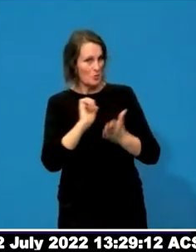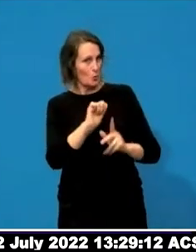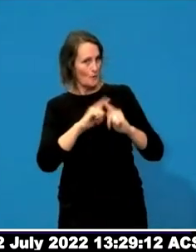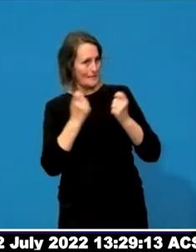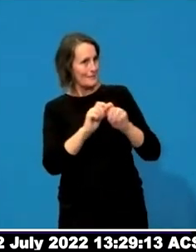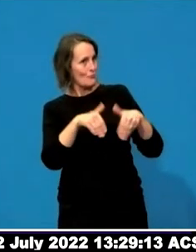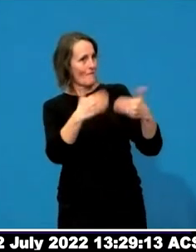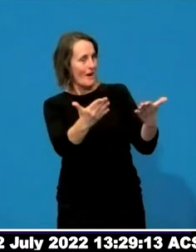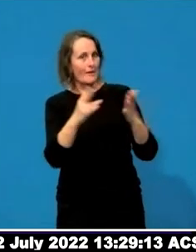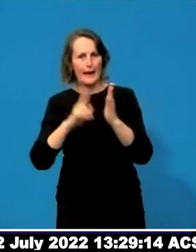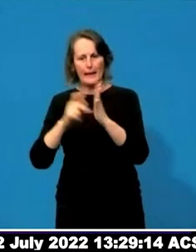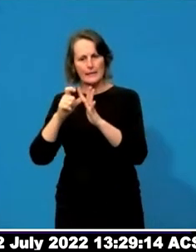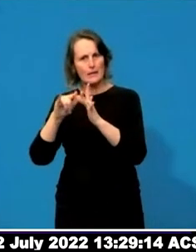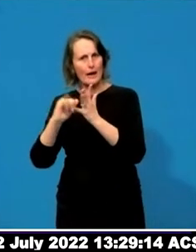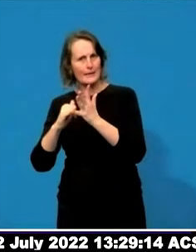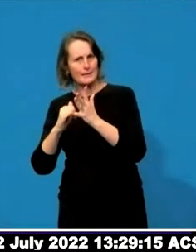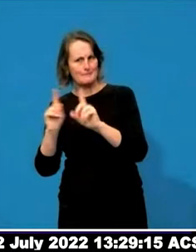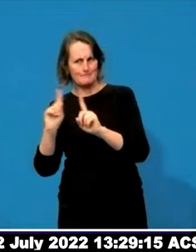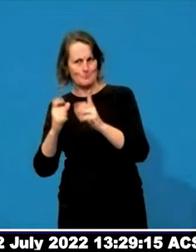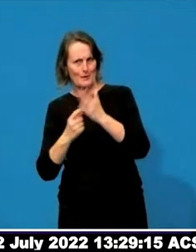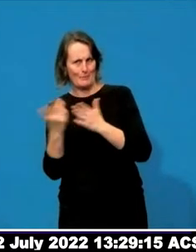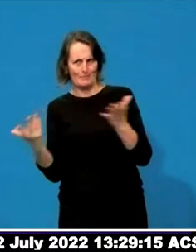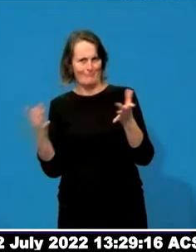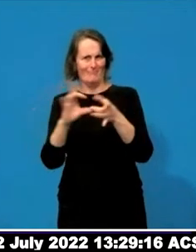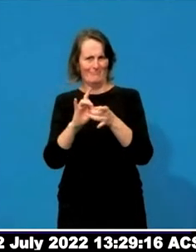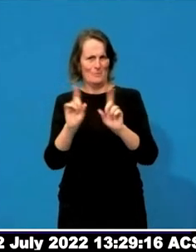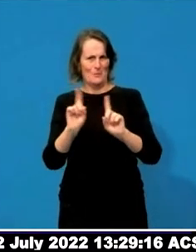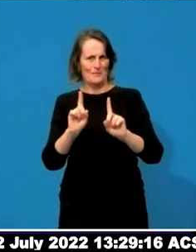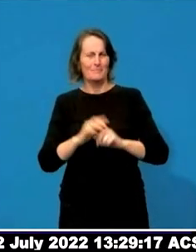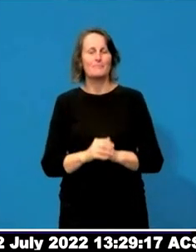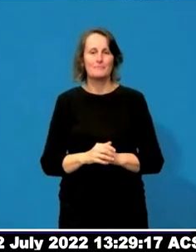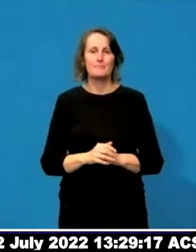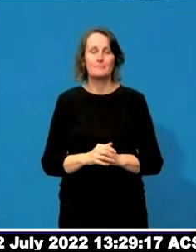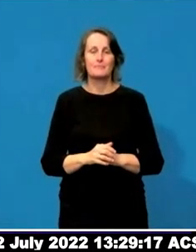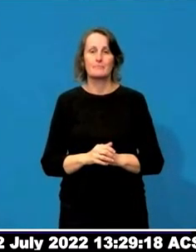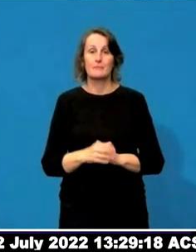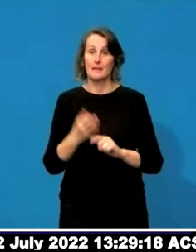The funding, of course - the previous state and territory funding